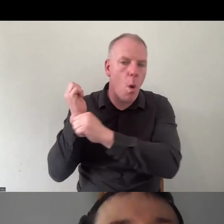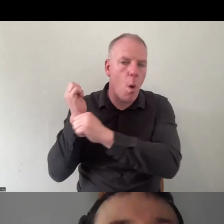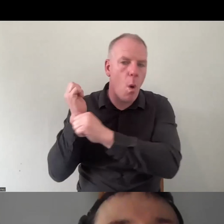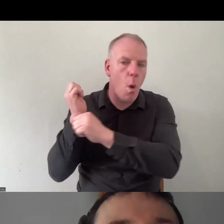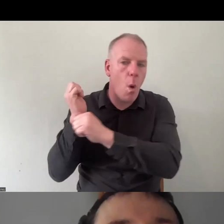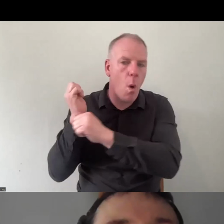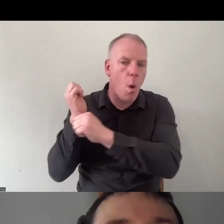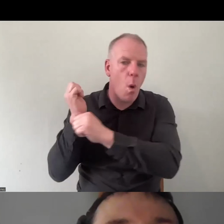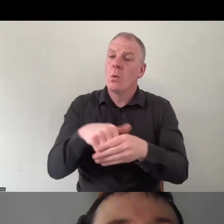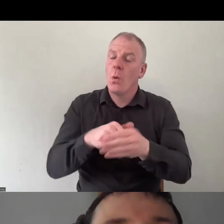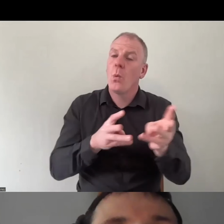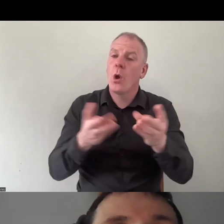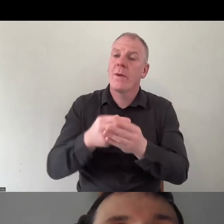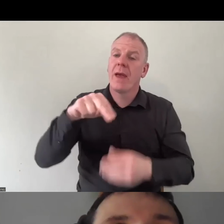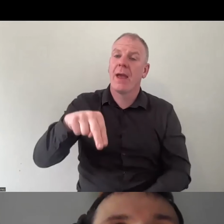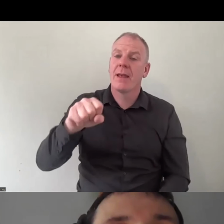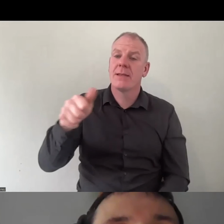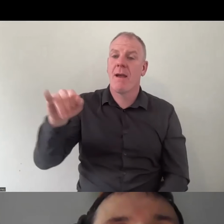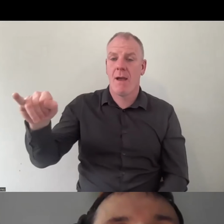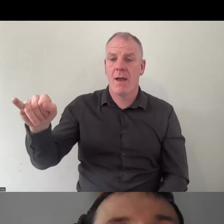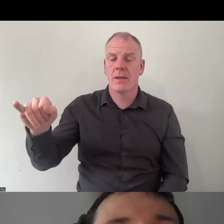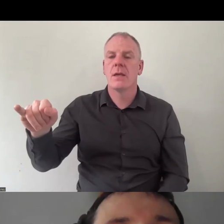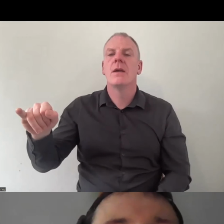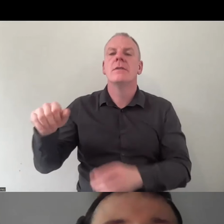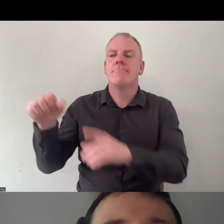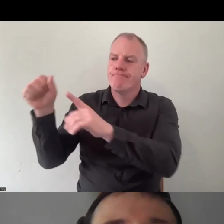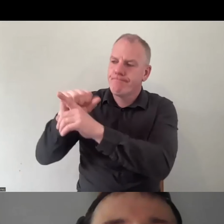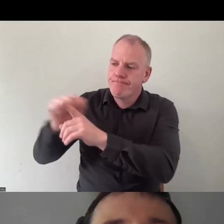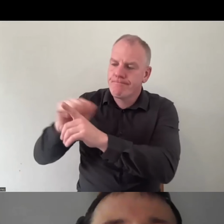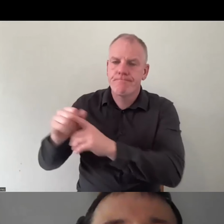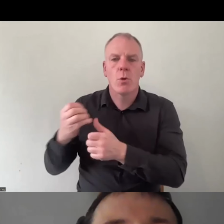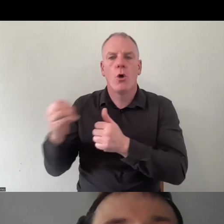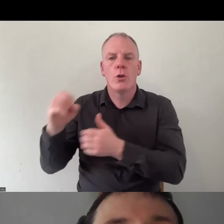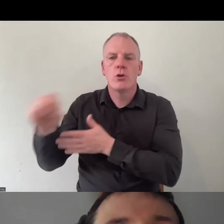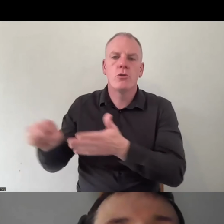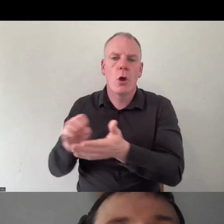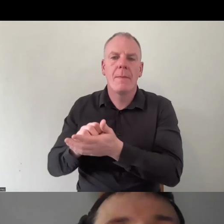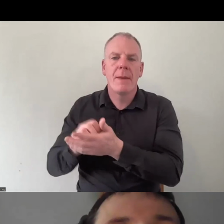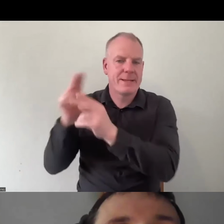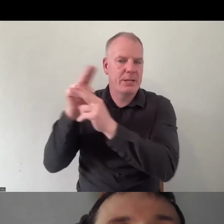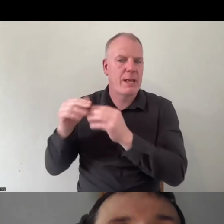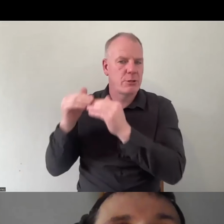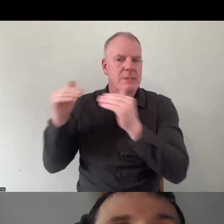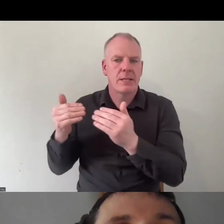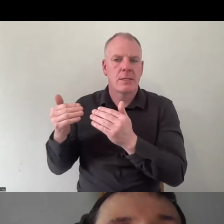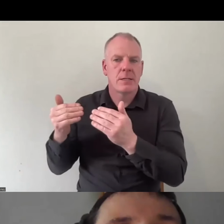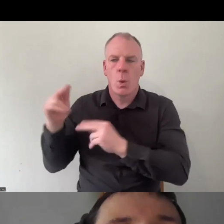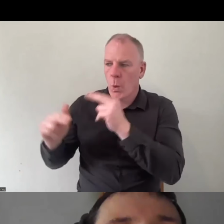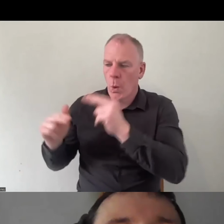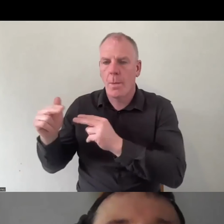in the development of other European and international standards, which leads us on to the European level,